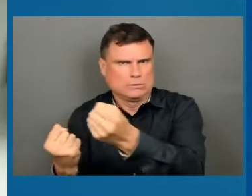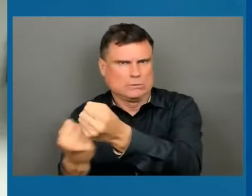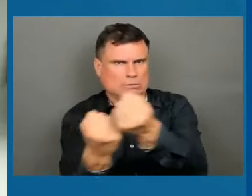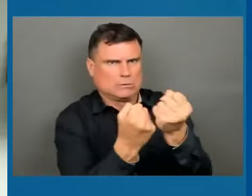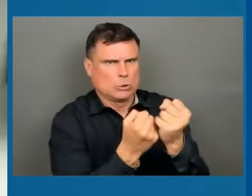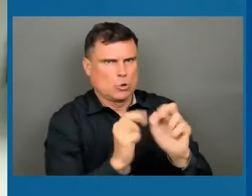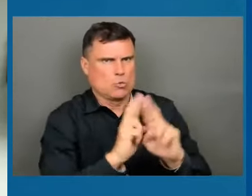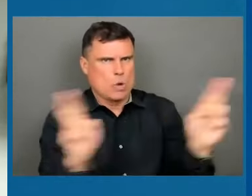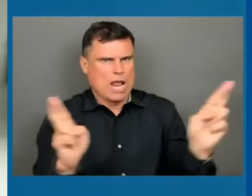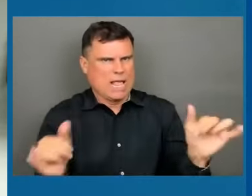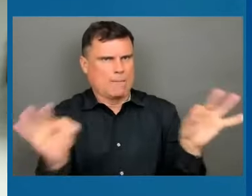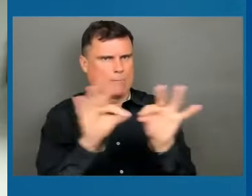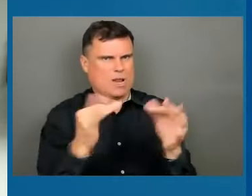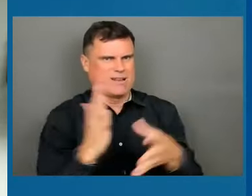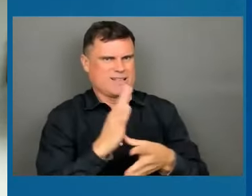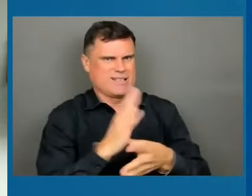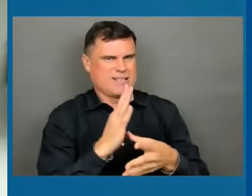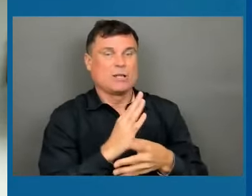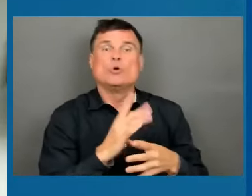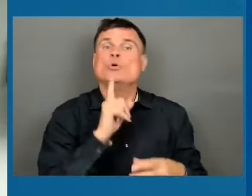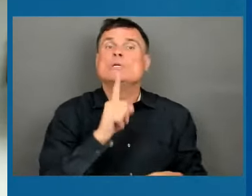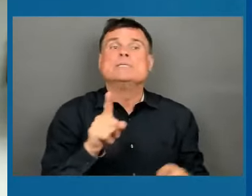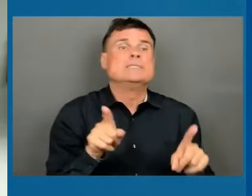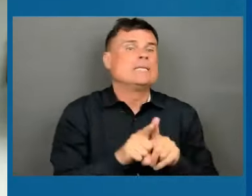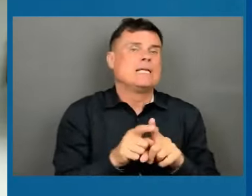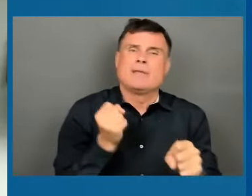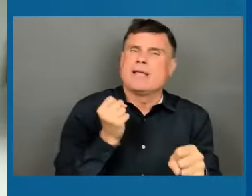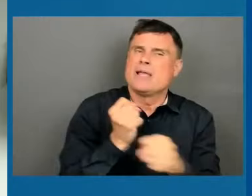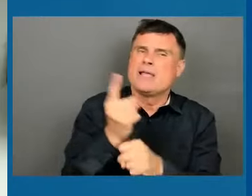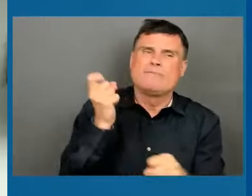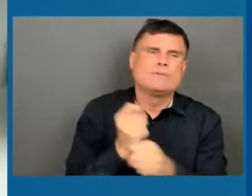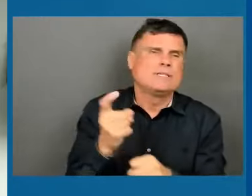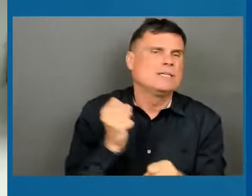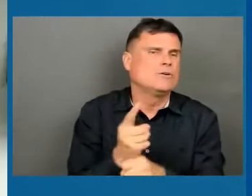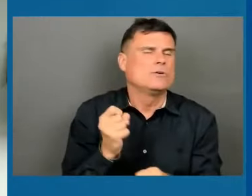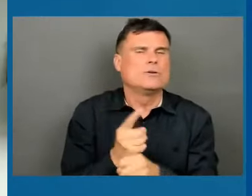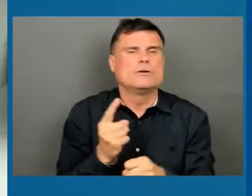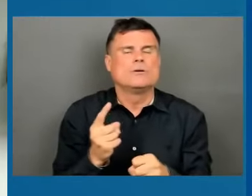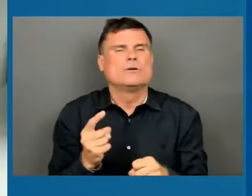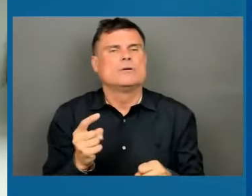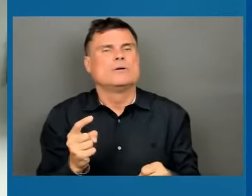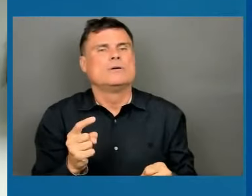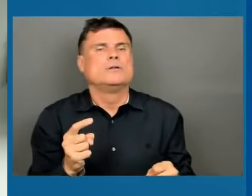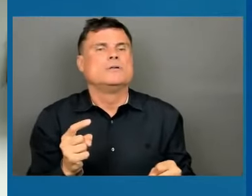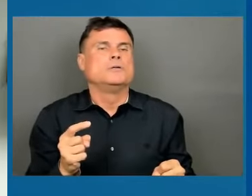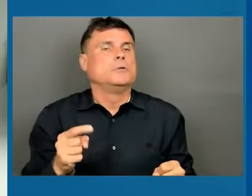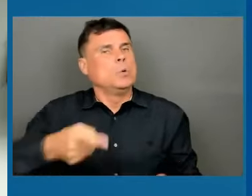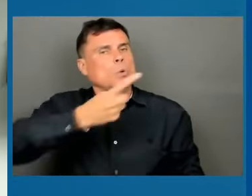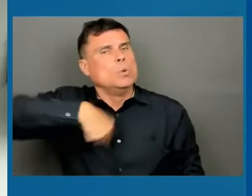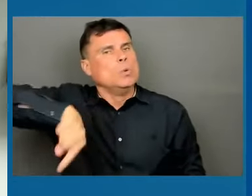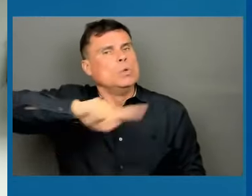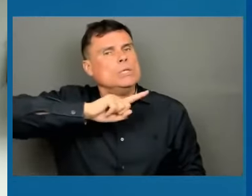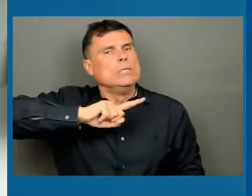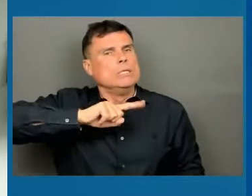seasonal readiness sessions that we hold with communities, local government and first nations